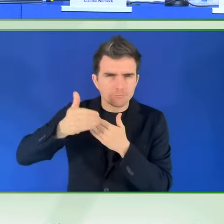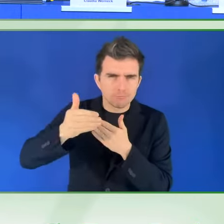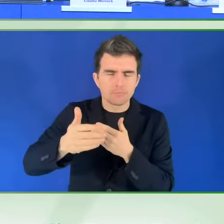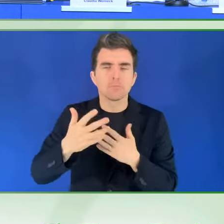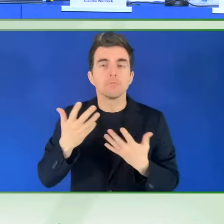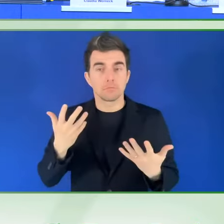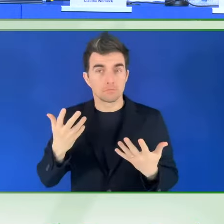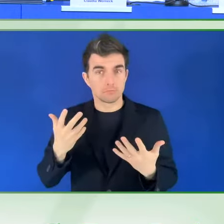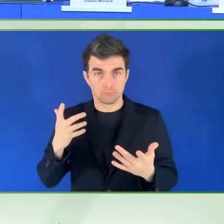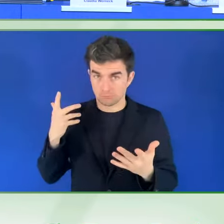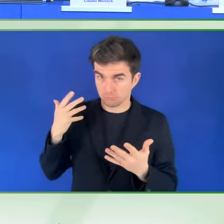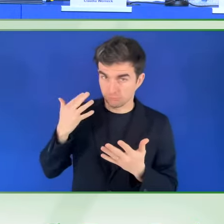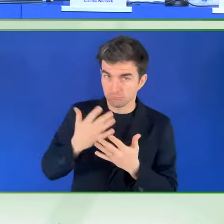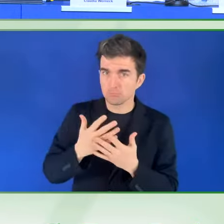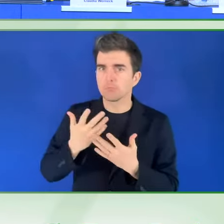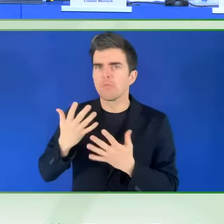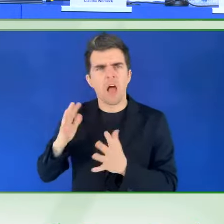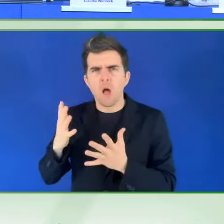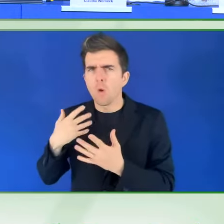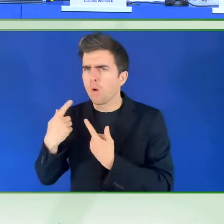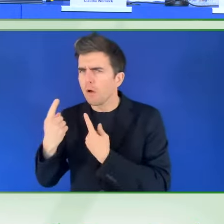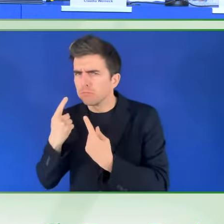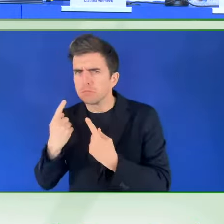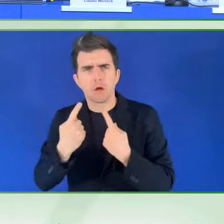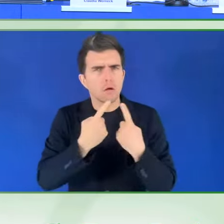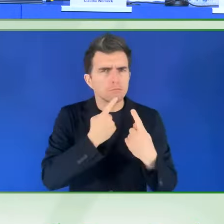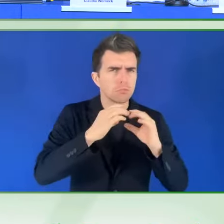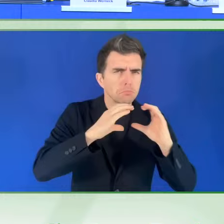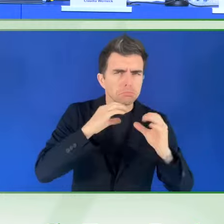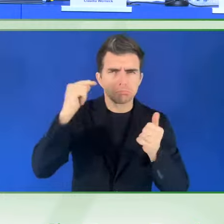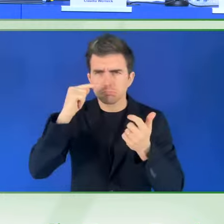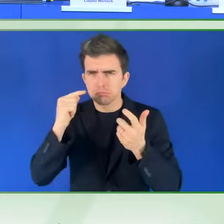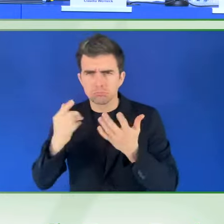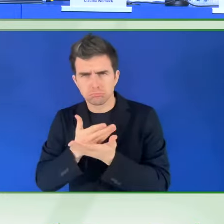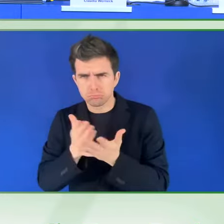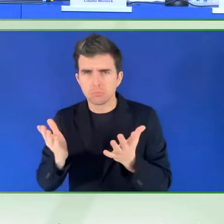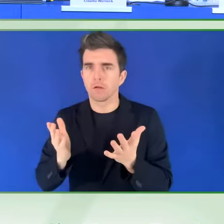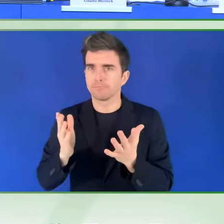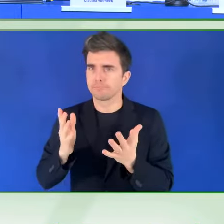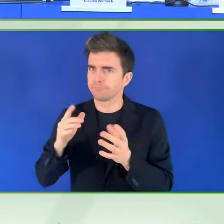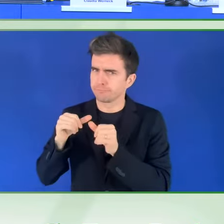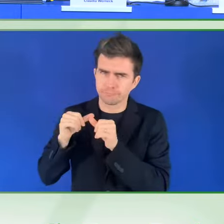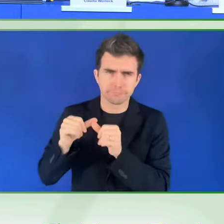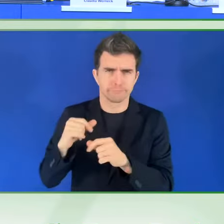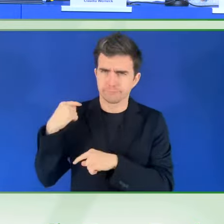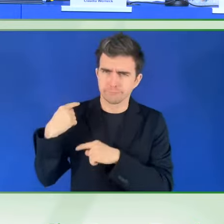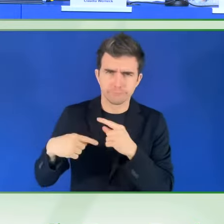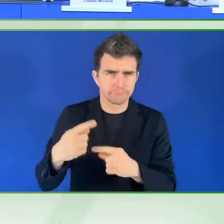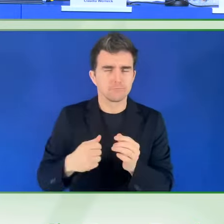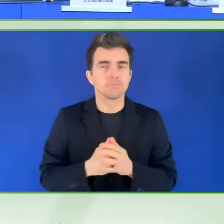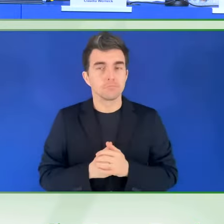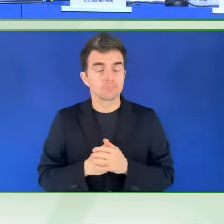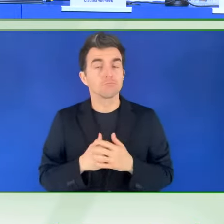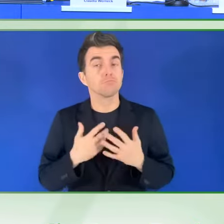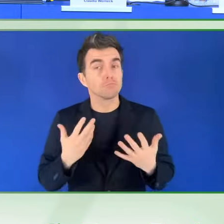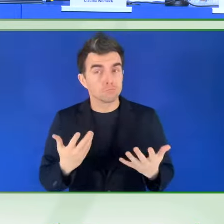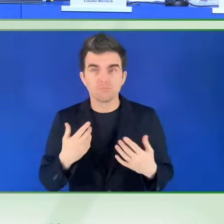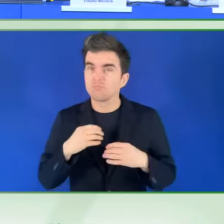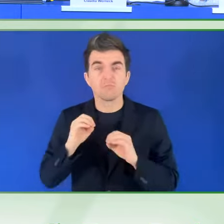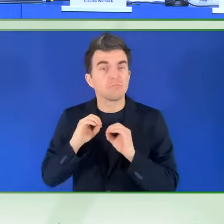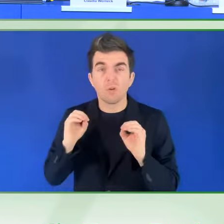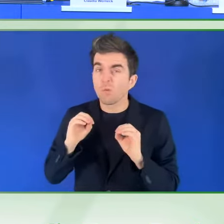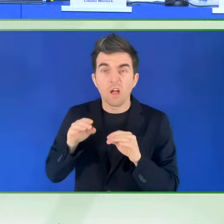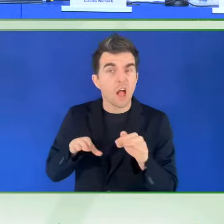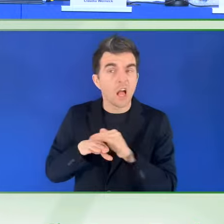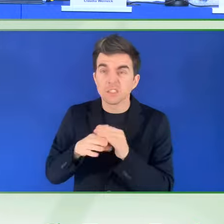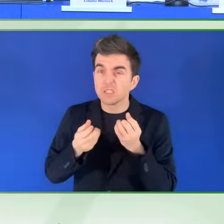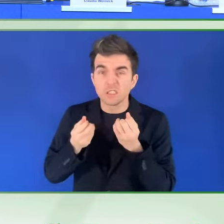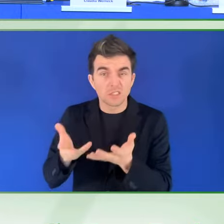are all connected at heart, by Sarah, seven years old, another one, we may not know each